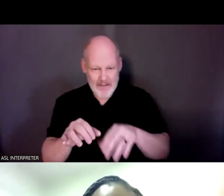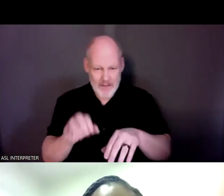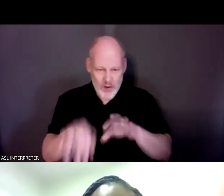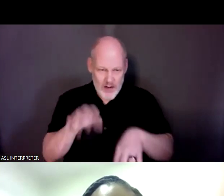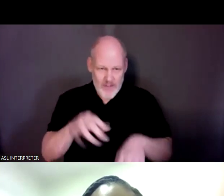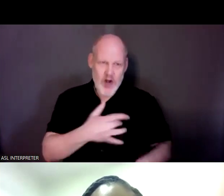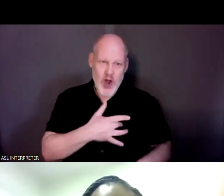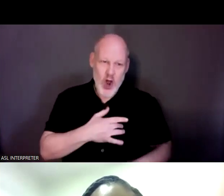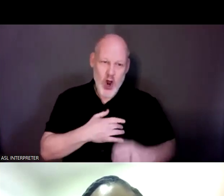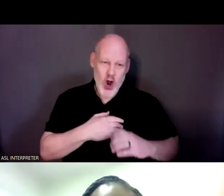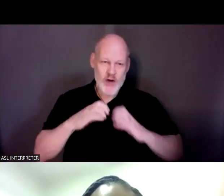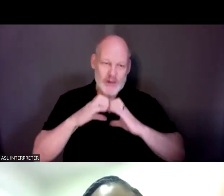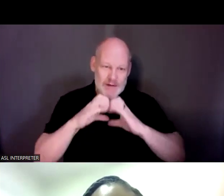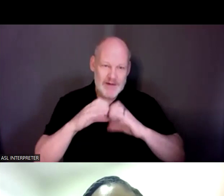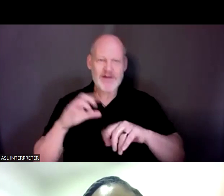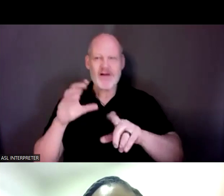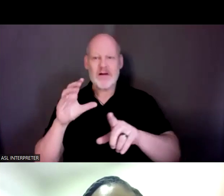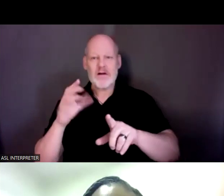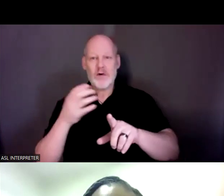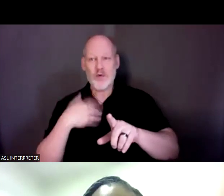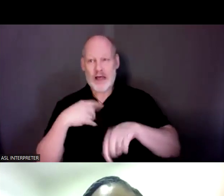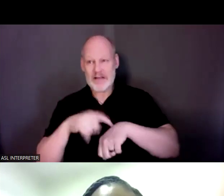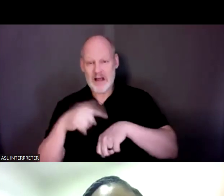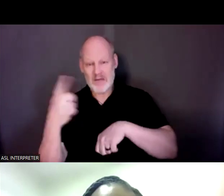just check in do we have time for one or two questions from the audience for the